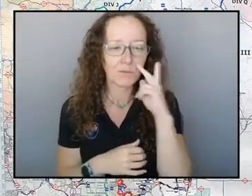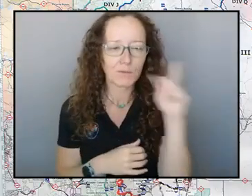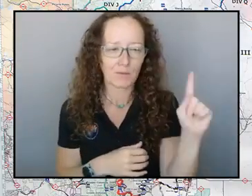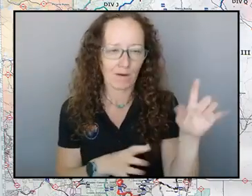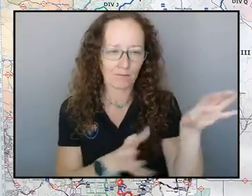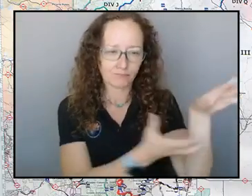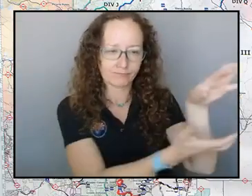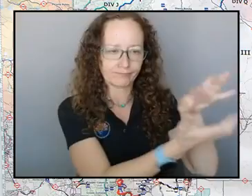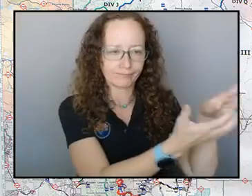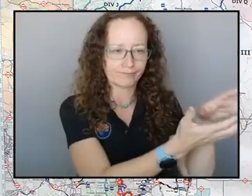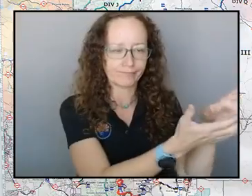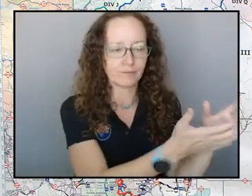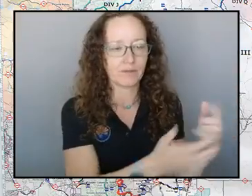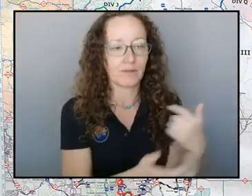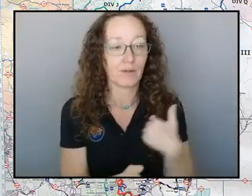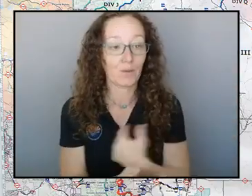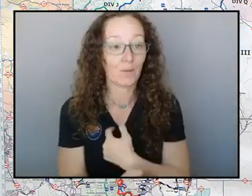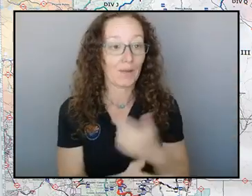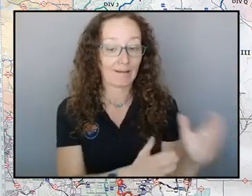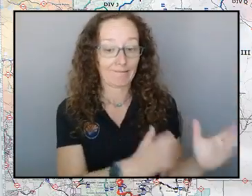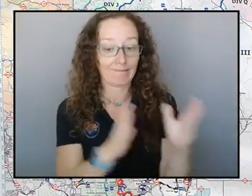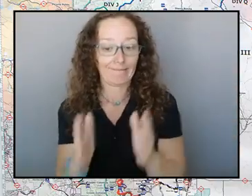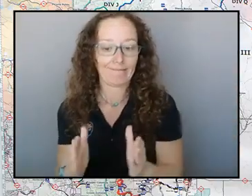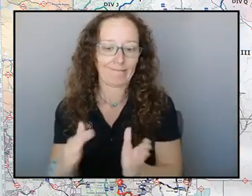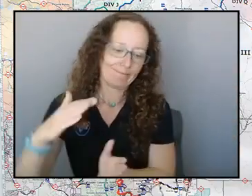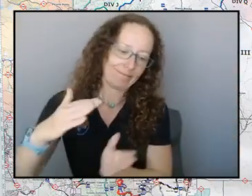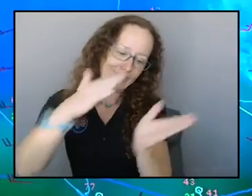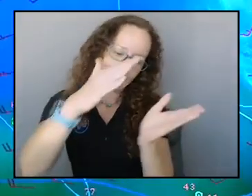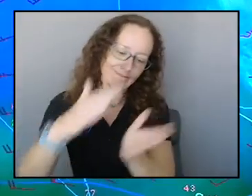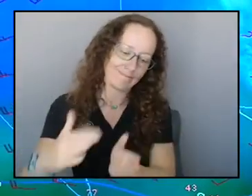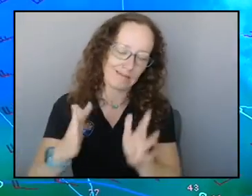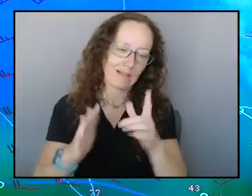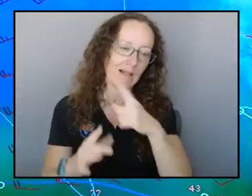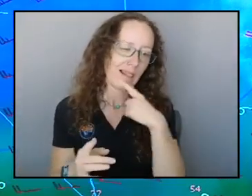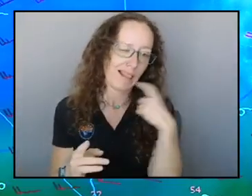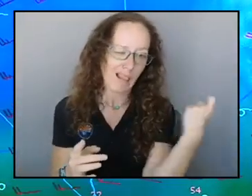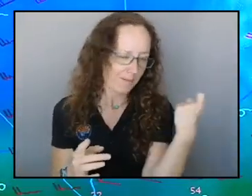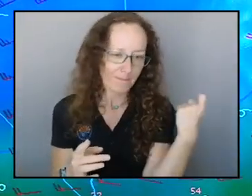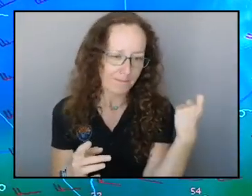sandwiched, right? With dry, dry, dry air intruding in. So,